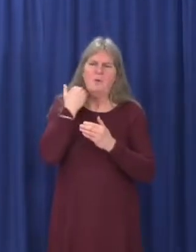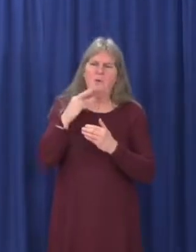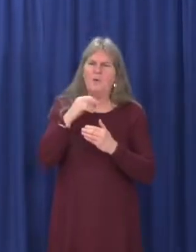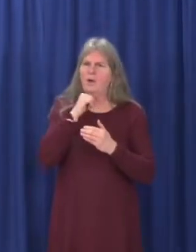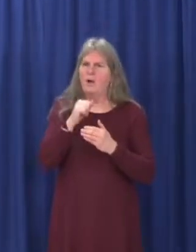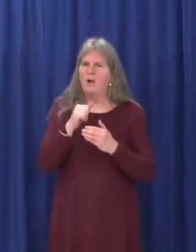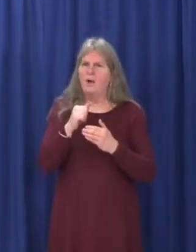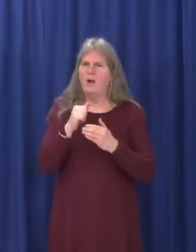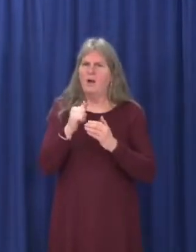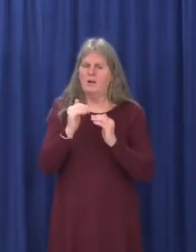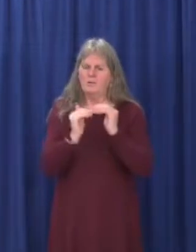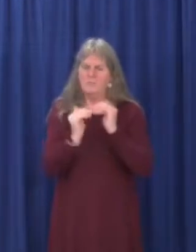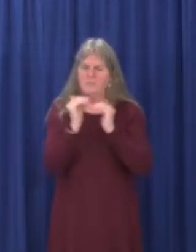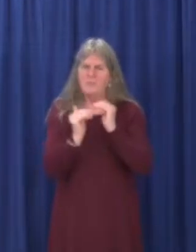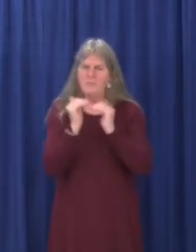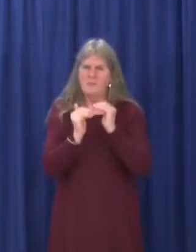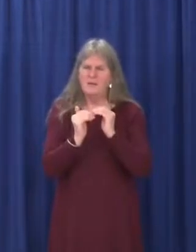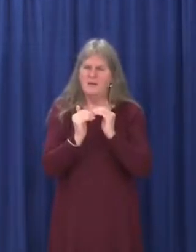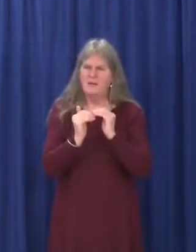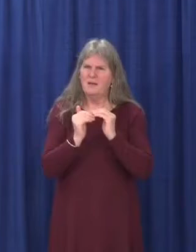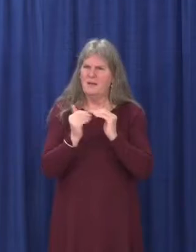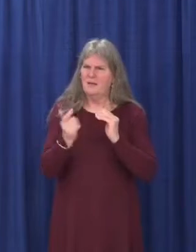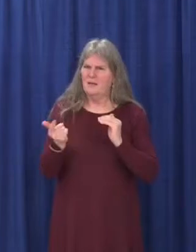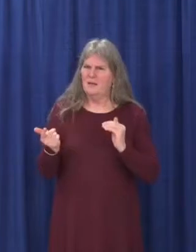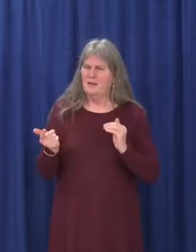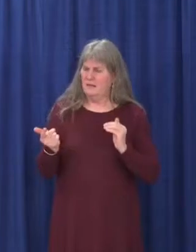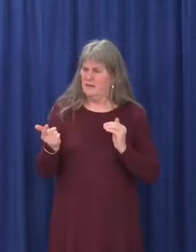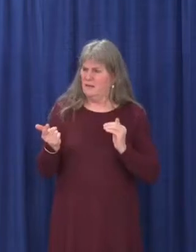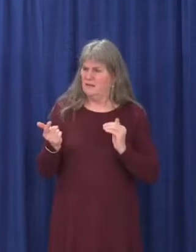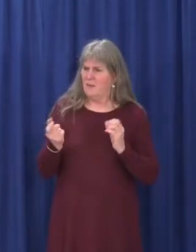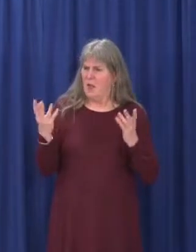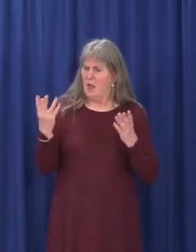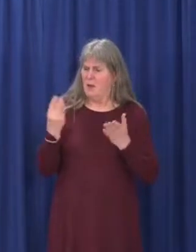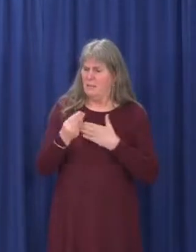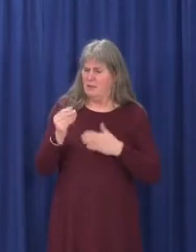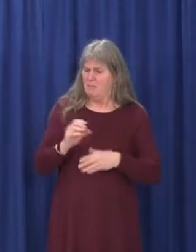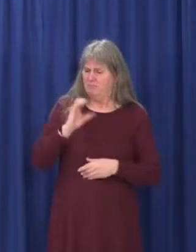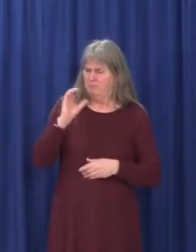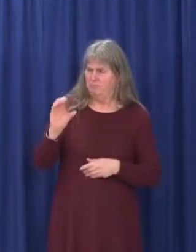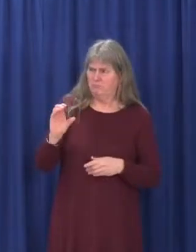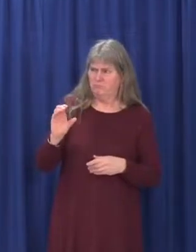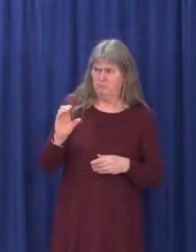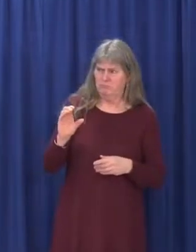but that's certainly, like, a flexible and-- and generous option.